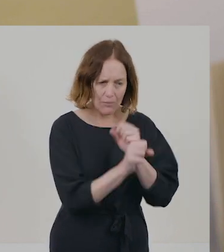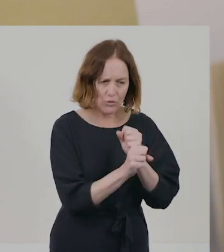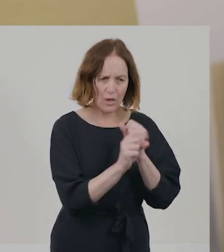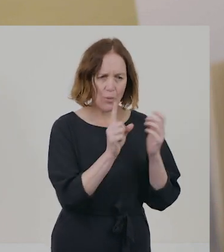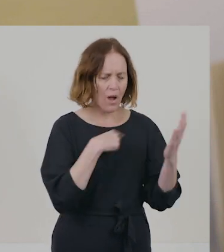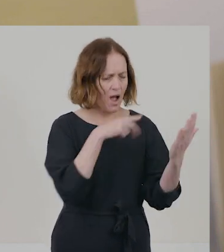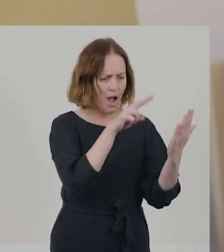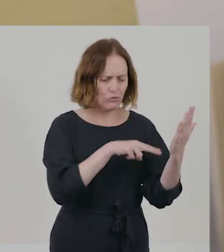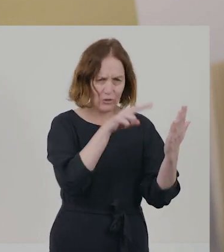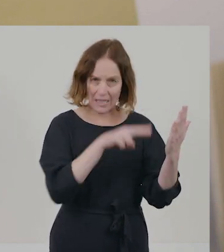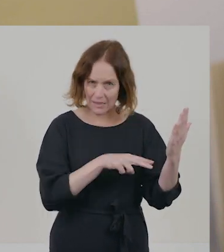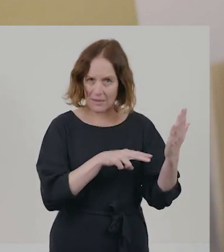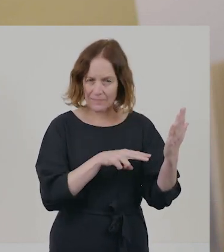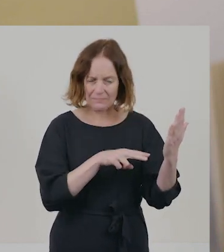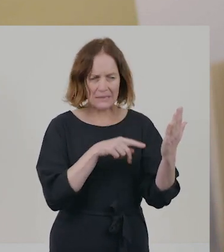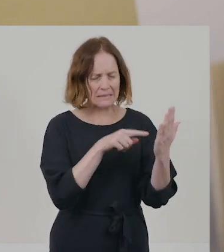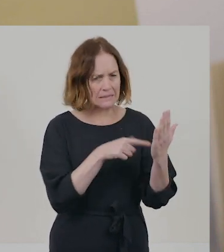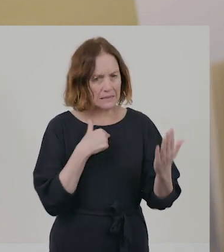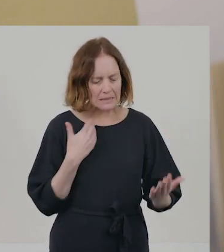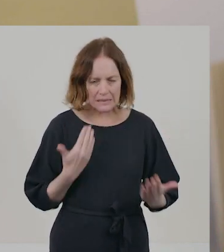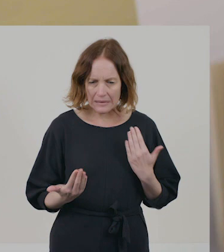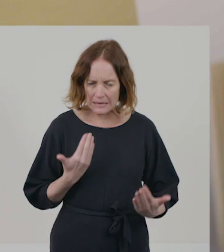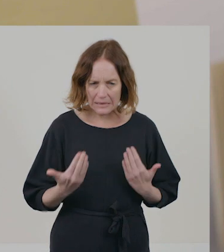At first, I was never really sure what I was being asked to do,